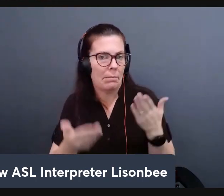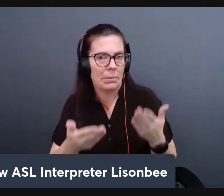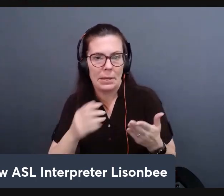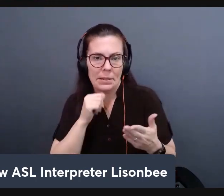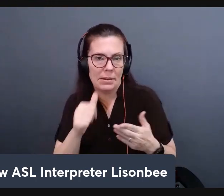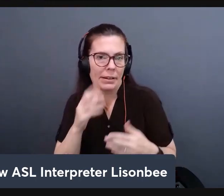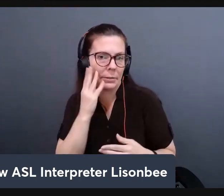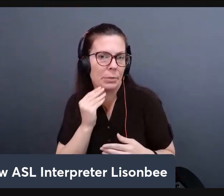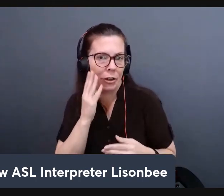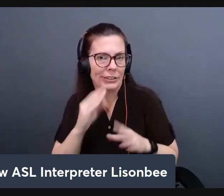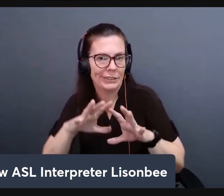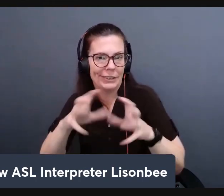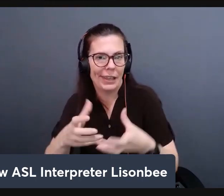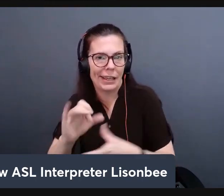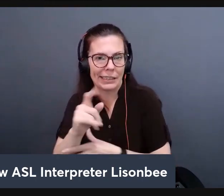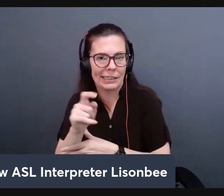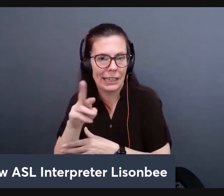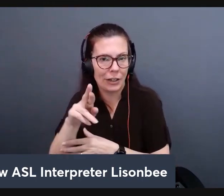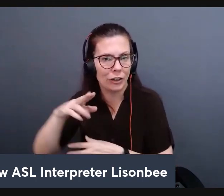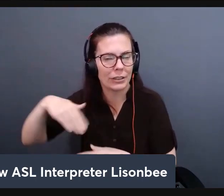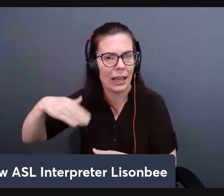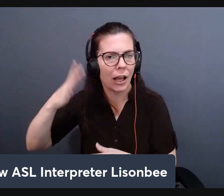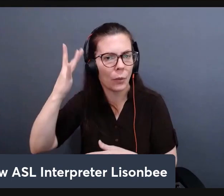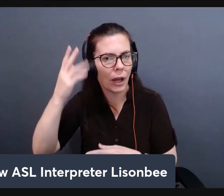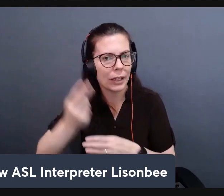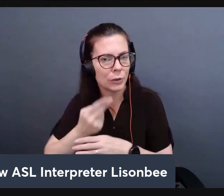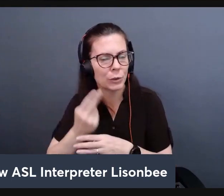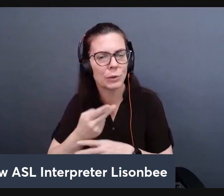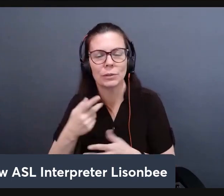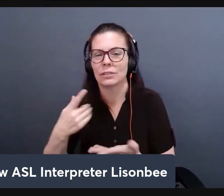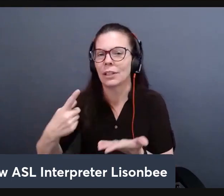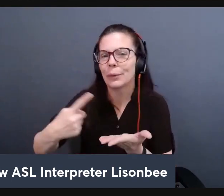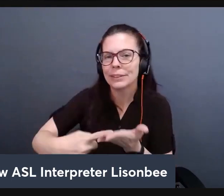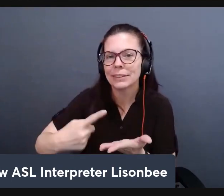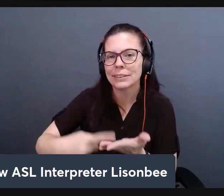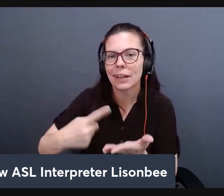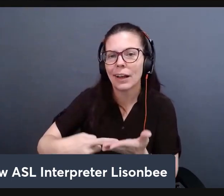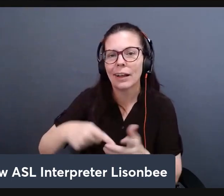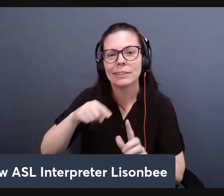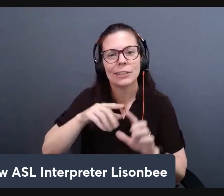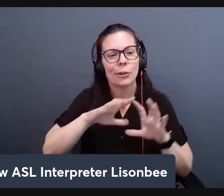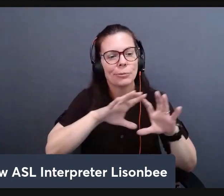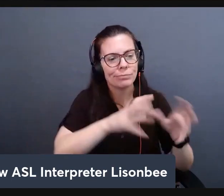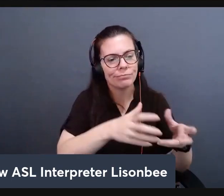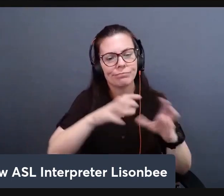why would one use it? We talked about making it, kind of compartmentalizing a little bit,